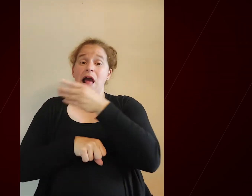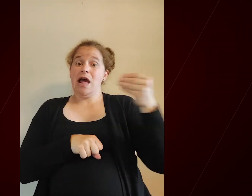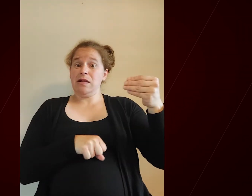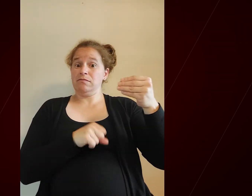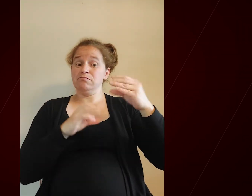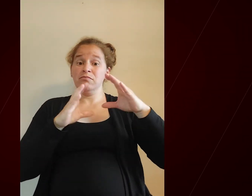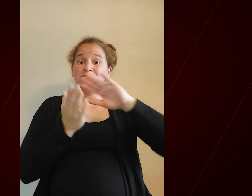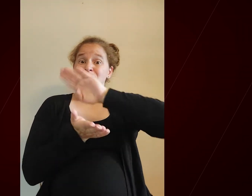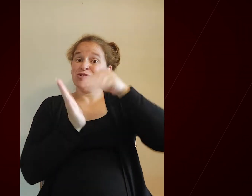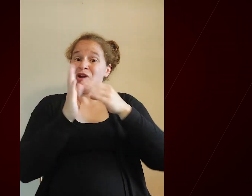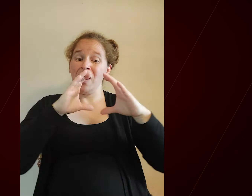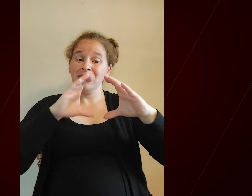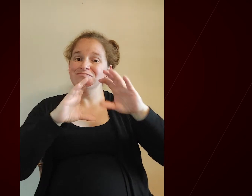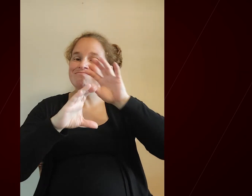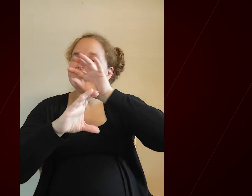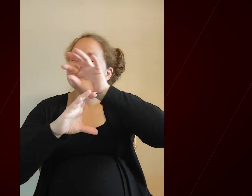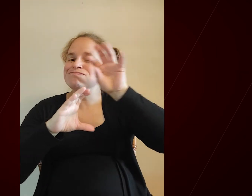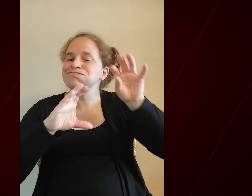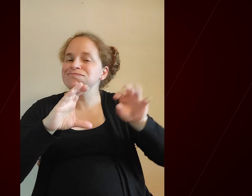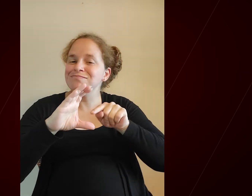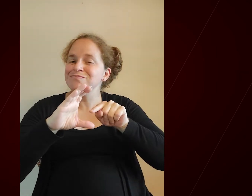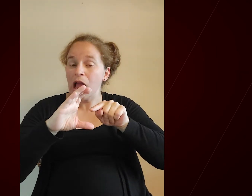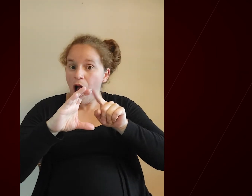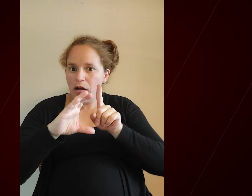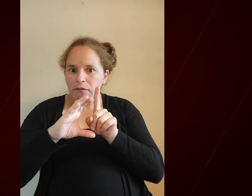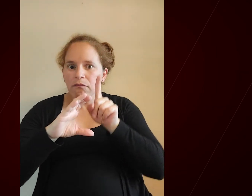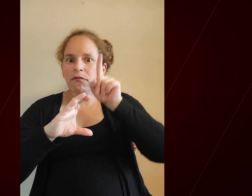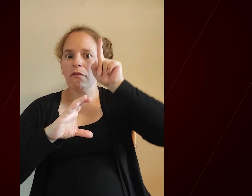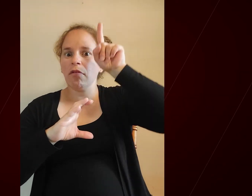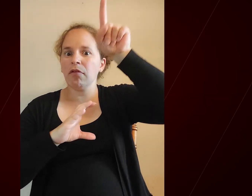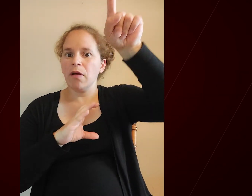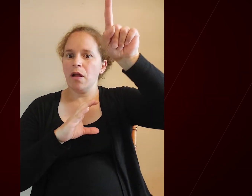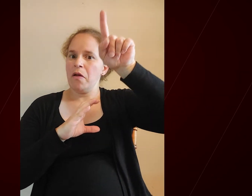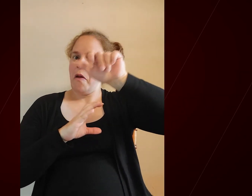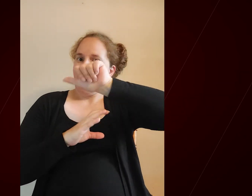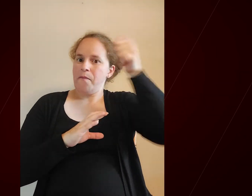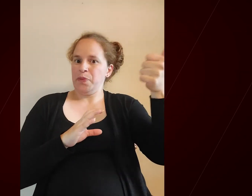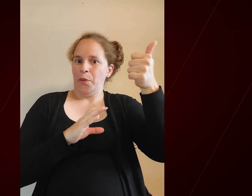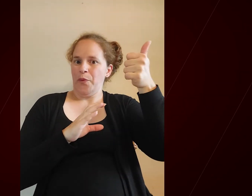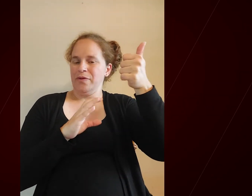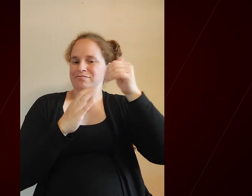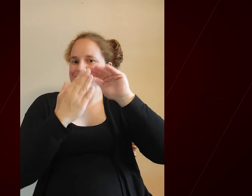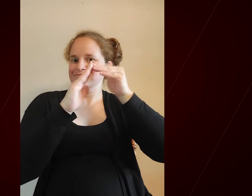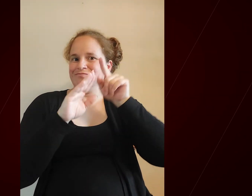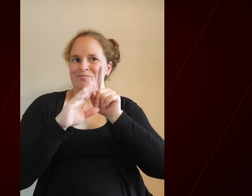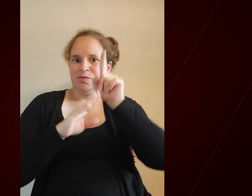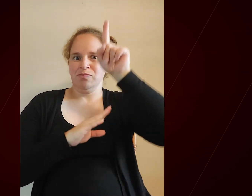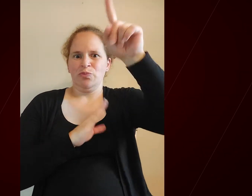Before we would serve women who lived closer, but with the pandemic,